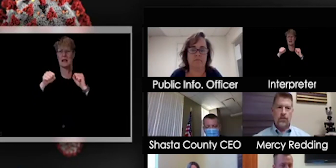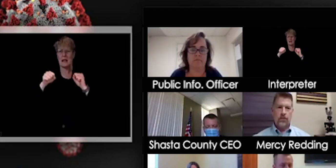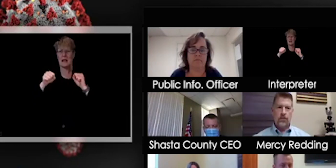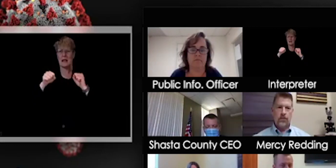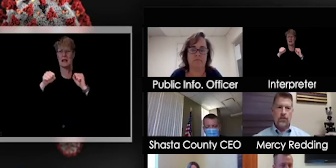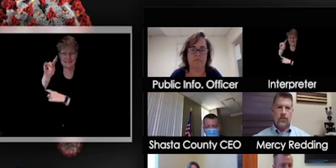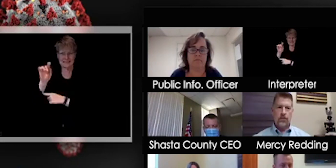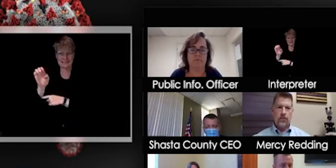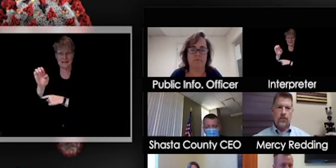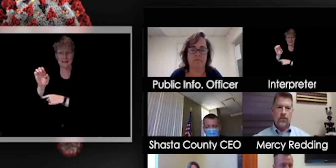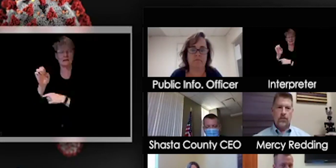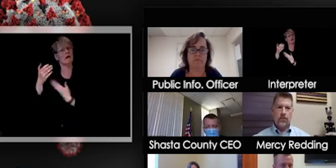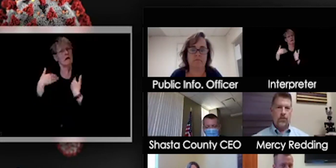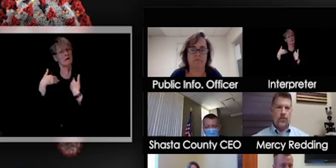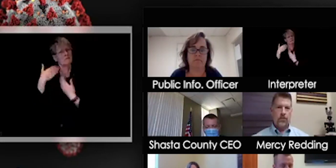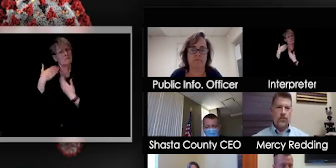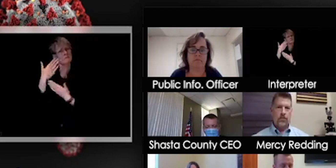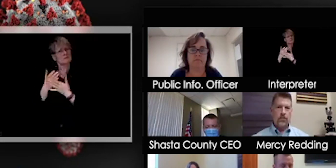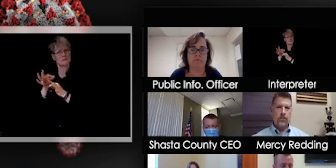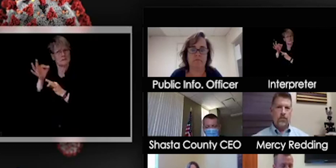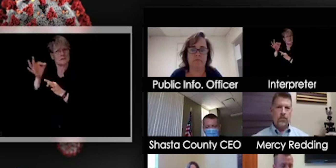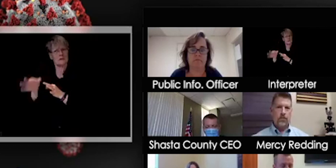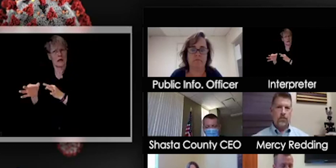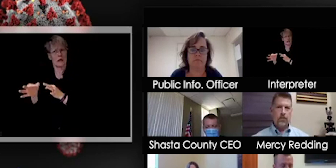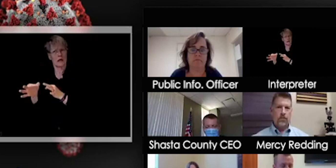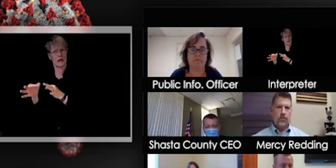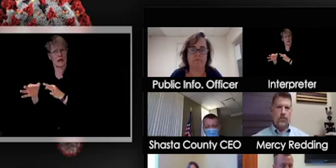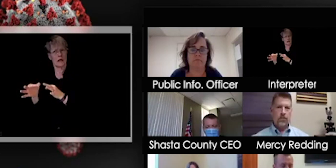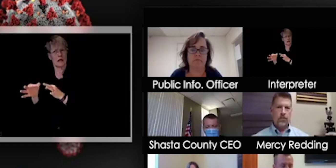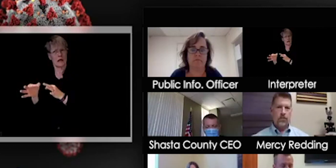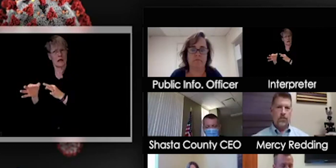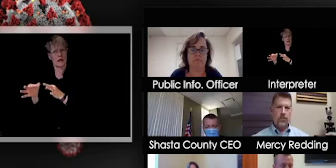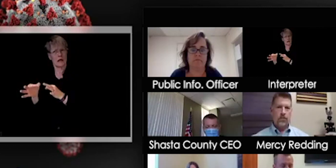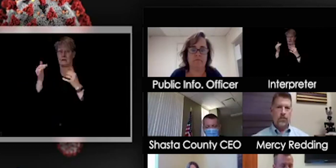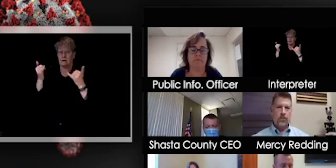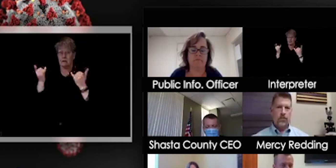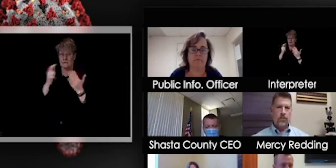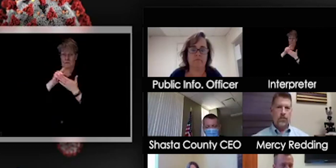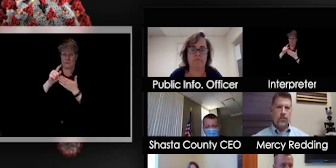delay in getting test results, and then this week people are getting a back pretty quickly,